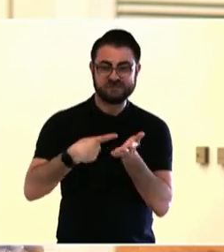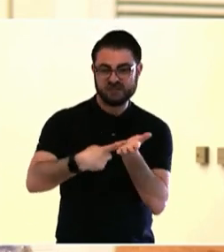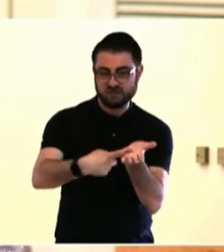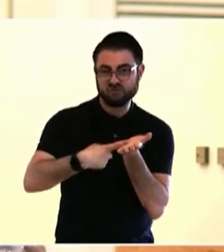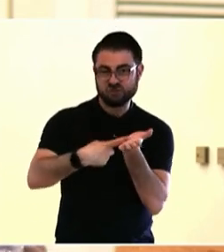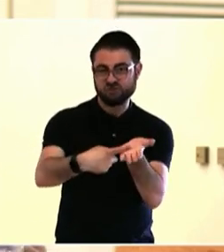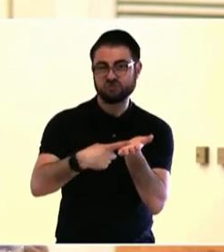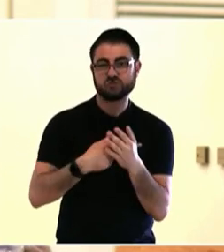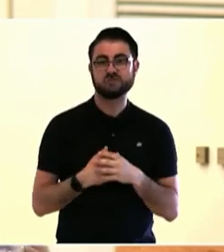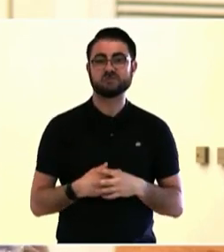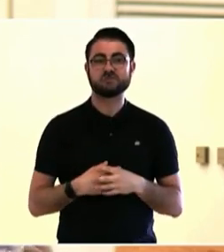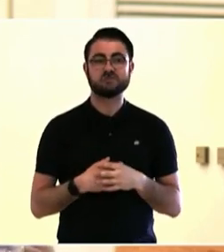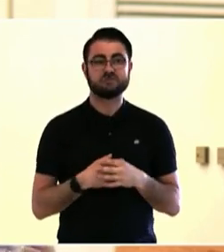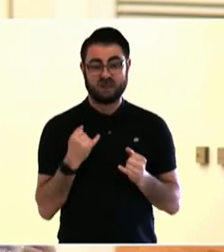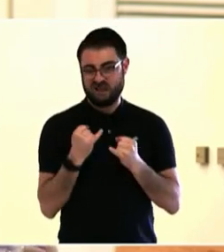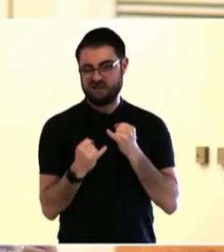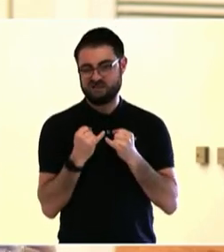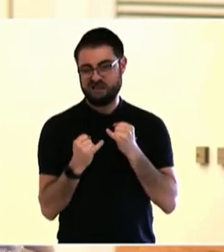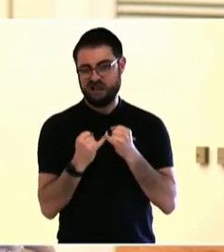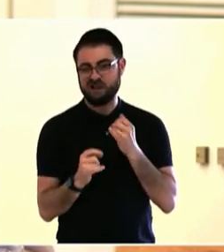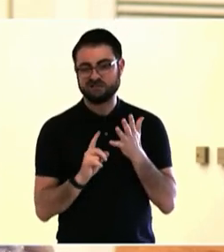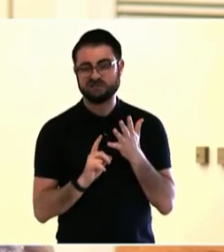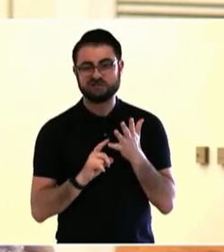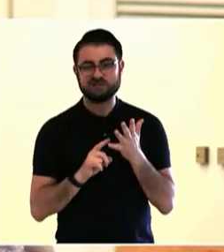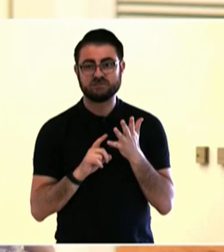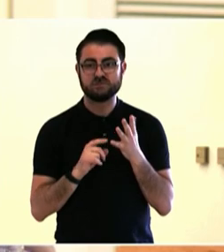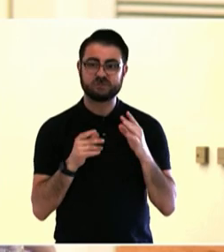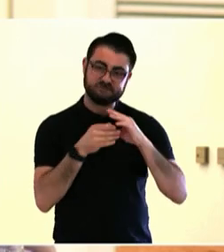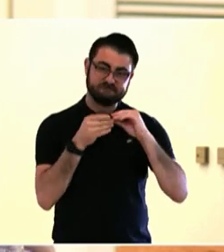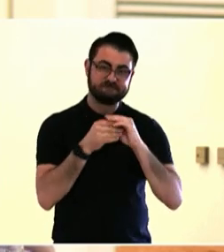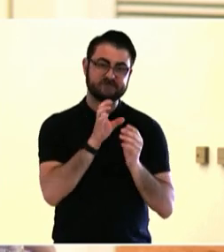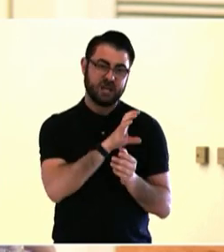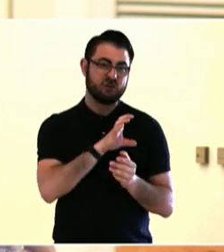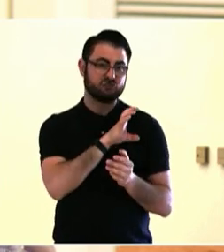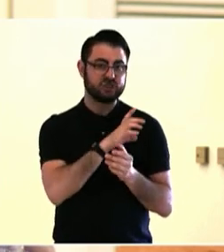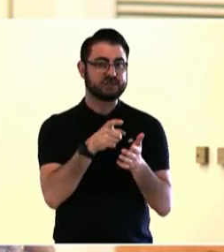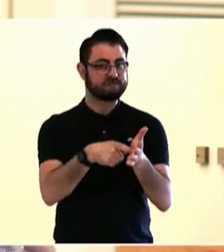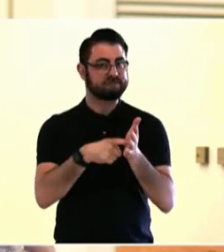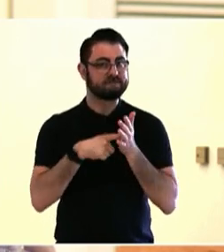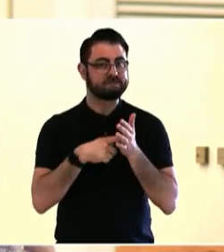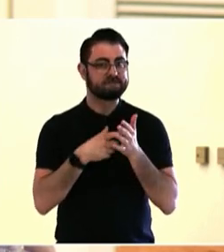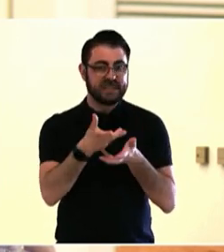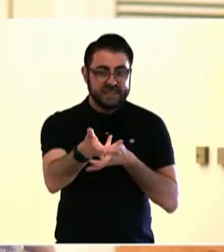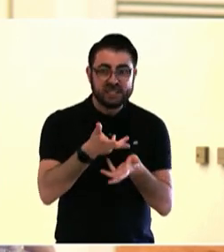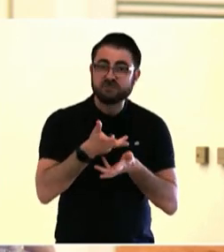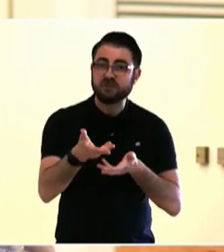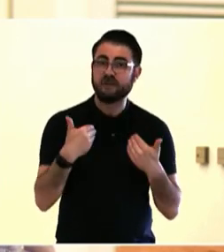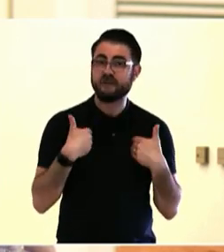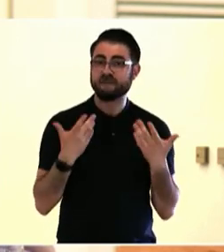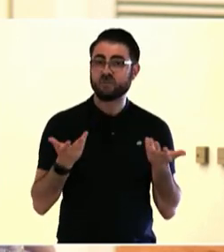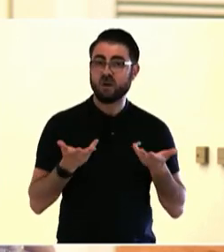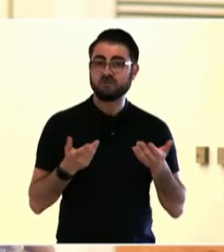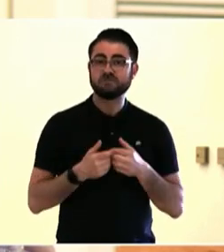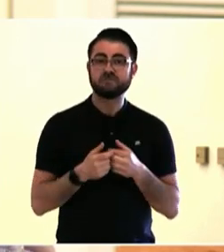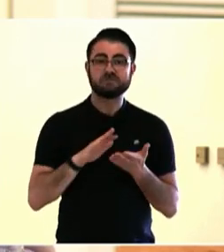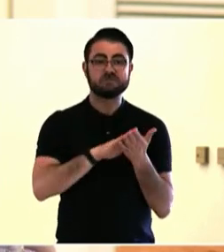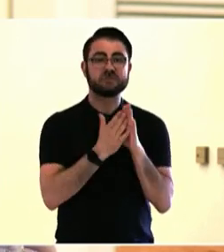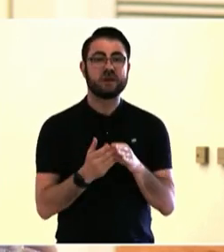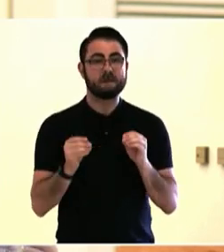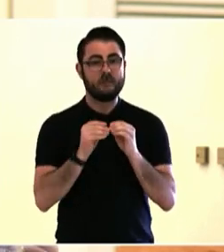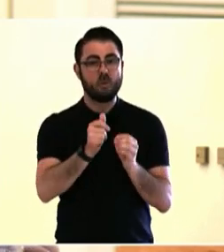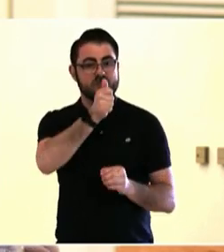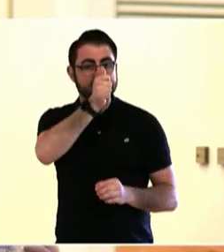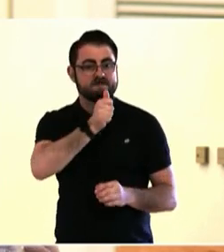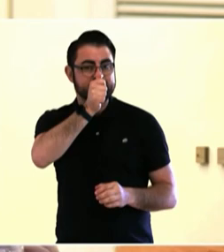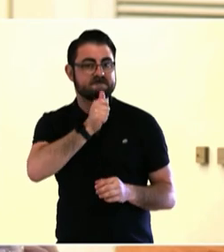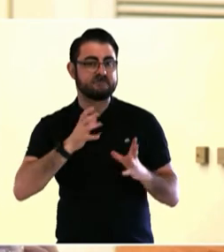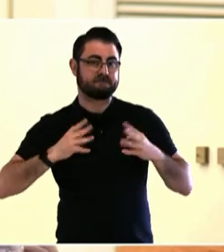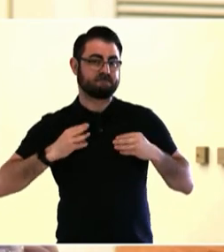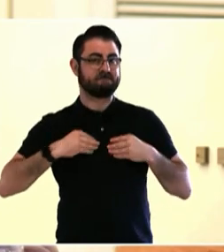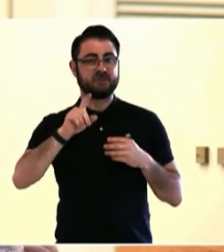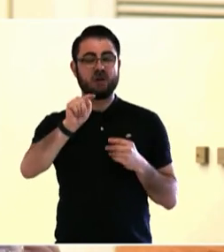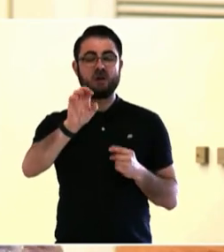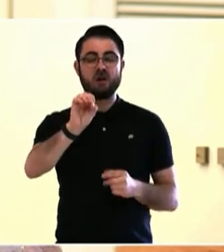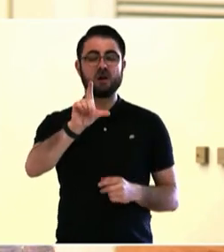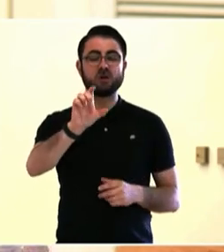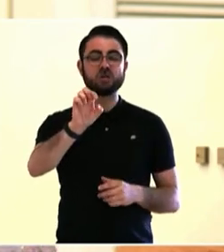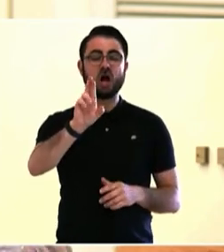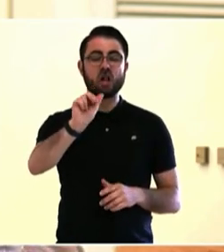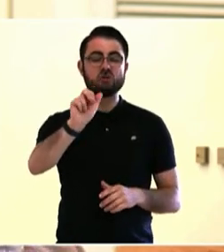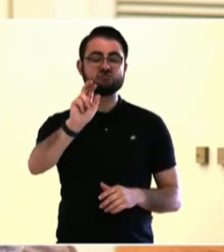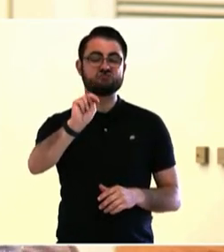people to be in that space.